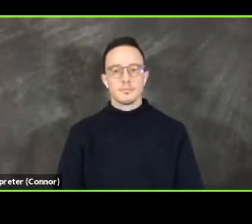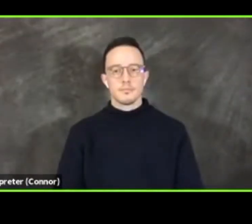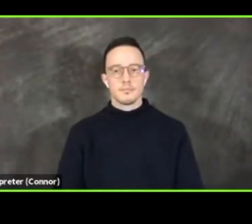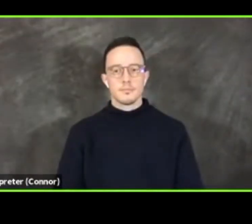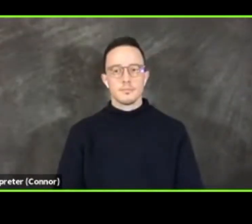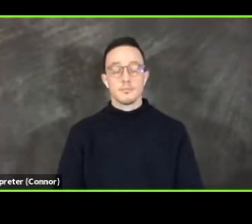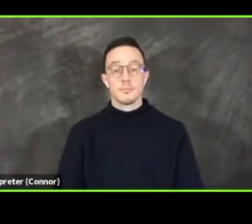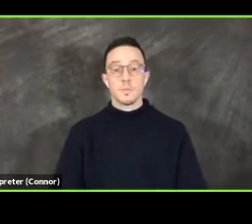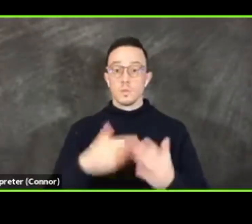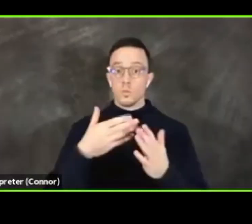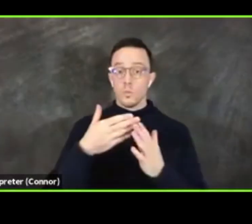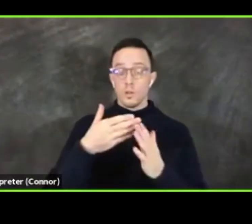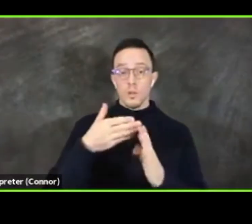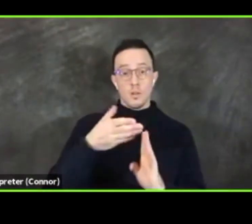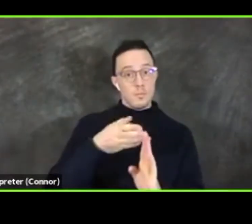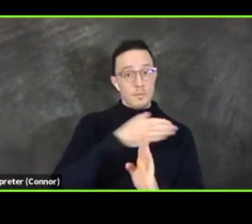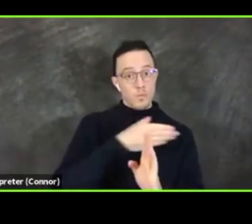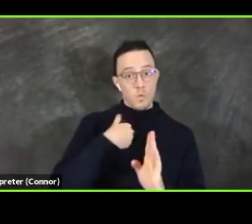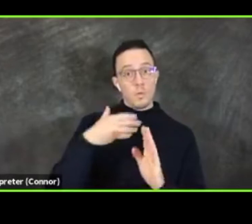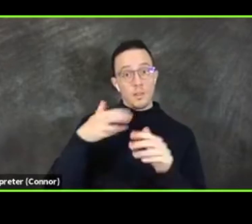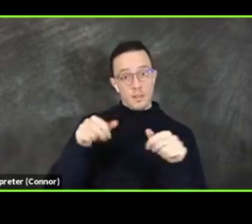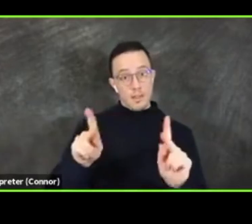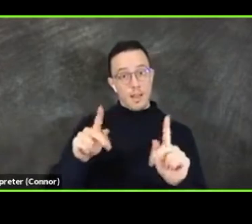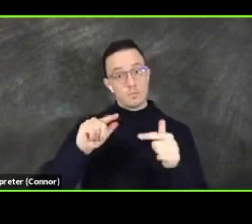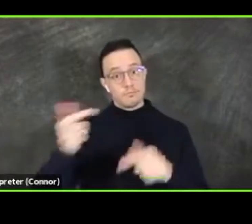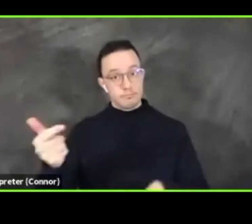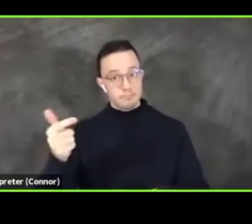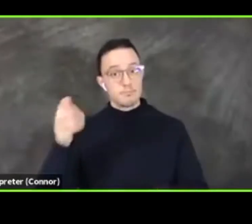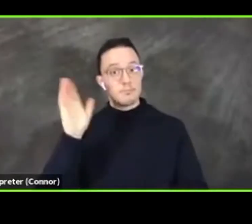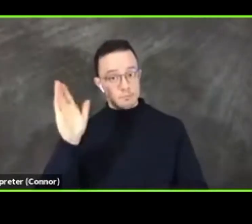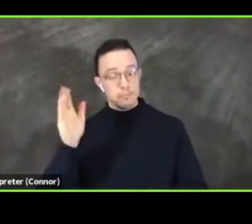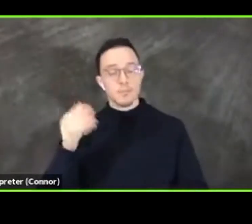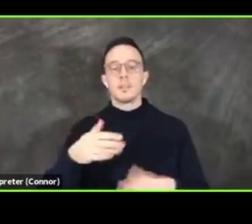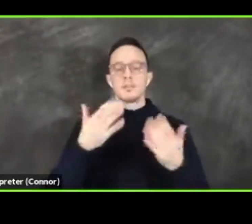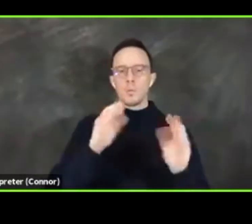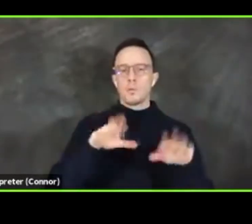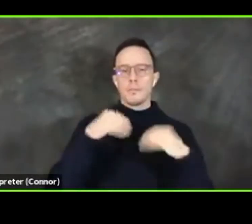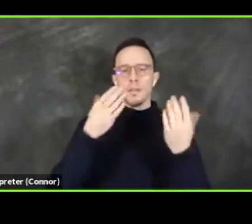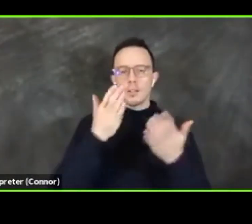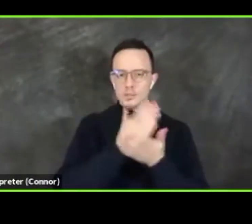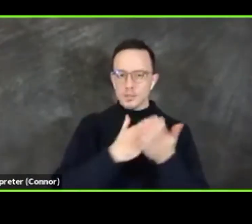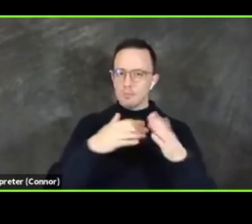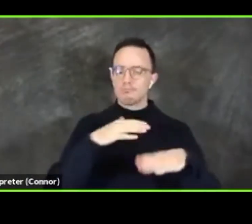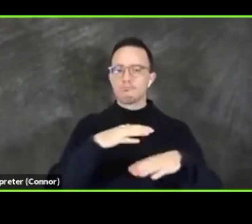OVER TO MY COLLEAGUE, I WANT TO PROVIDE SOME CONTEXT, FOR DANCE/NYC'S REGULAR PRACTICE OF LAND ACKNOWLEDGMENTS AT OUR MEETINGS AND